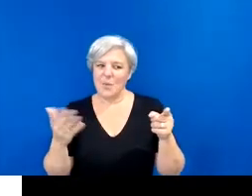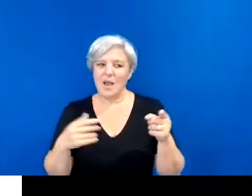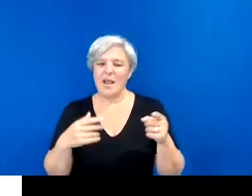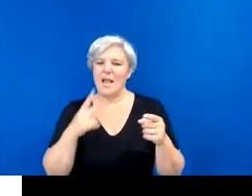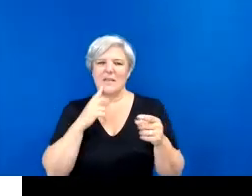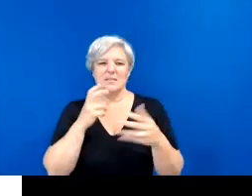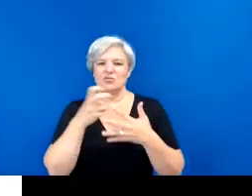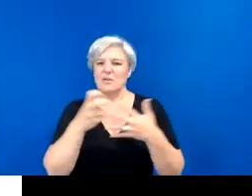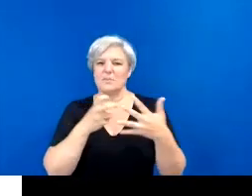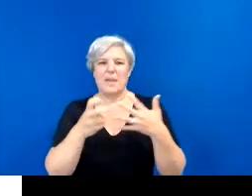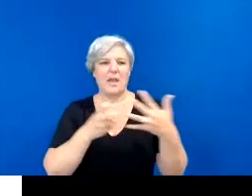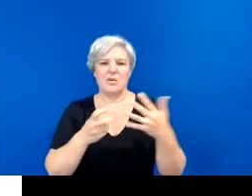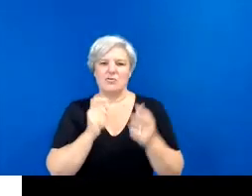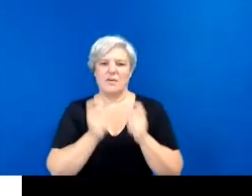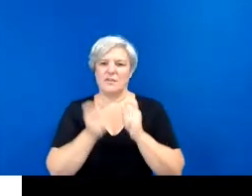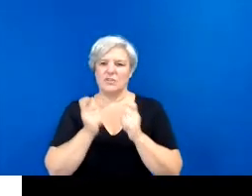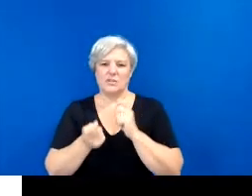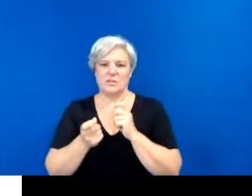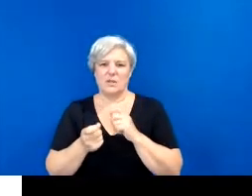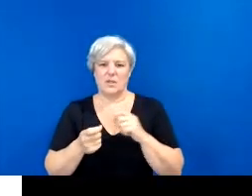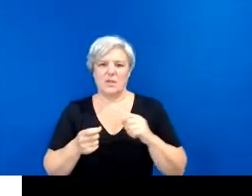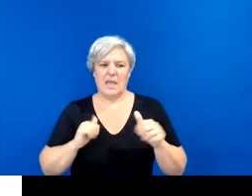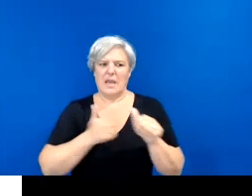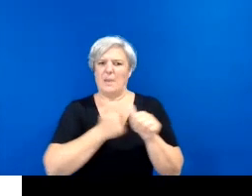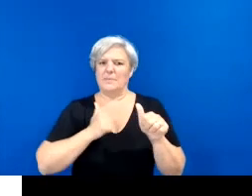revision and errata updates so you can go in